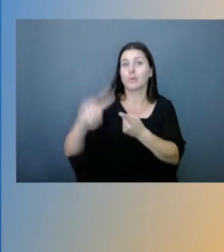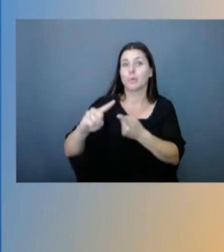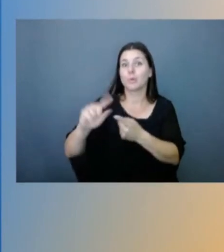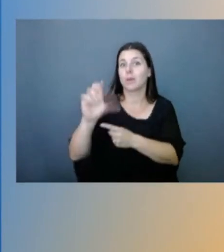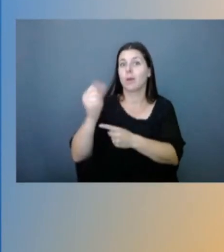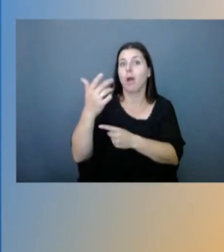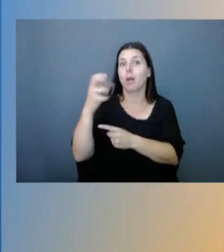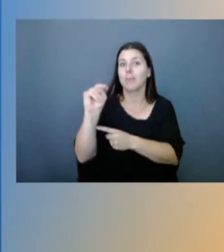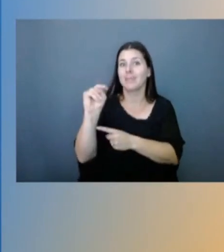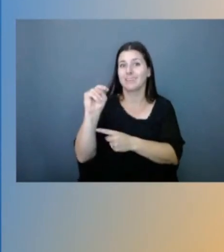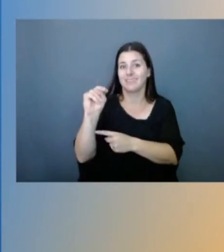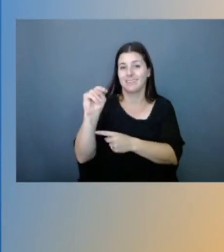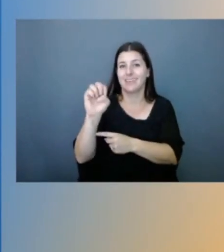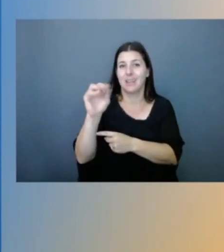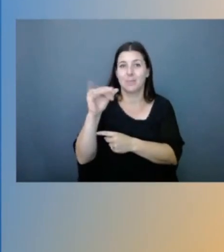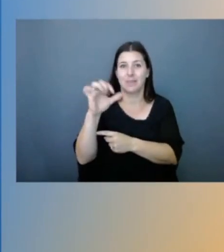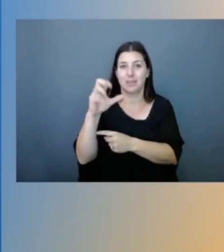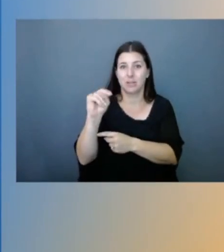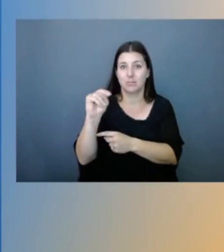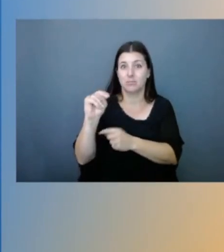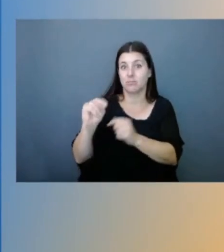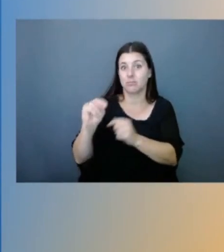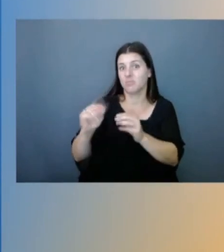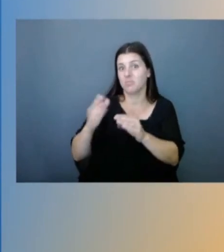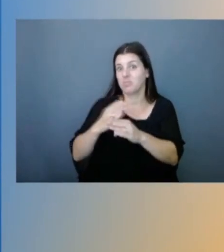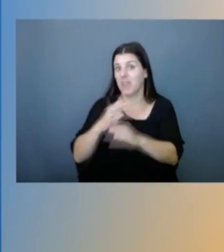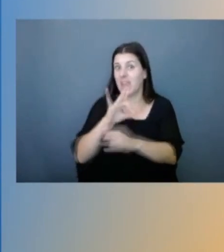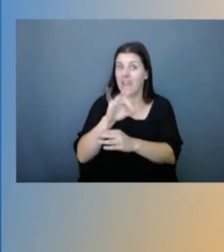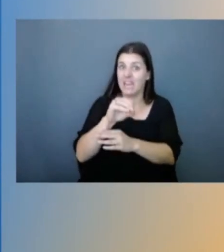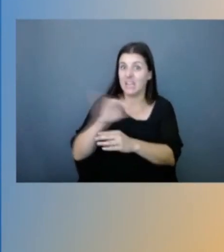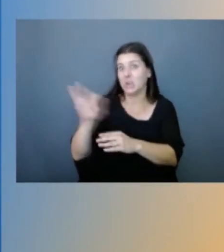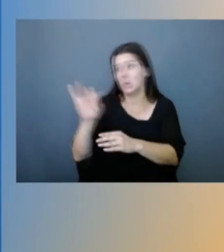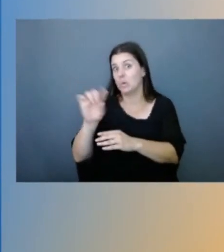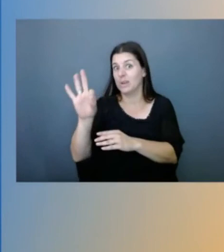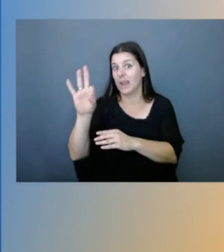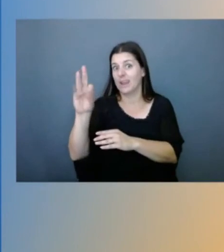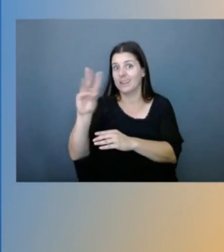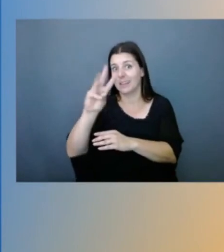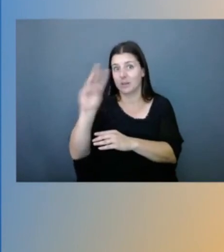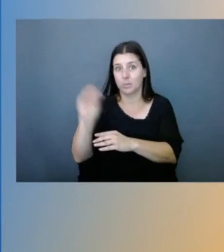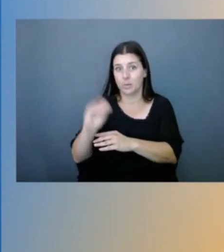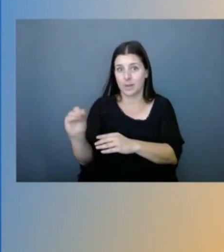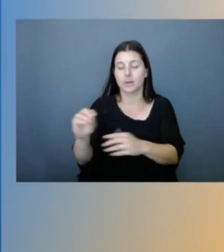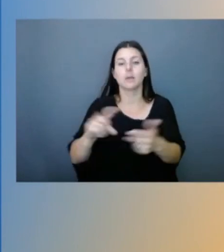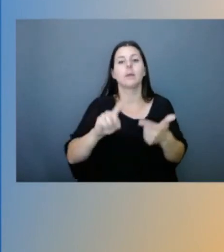And you can go even up to 96%. And then once you are on AWS, optimize your workloads,